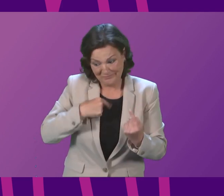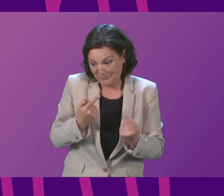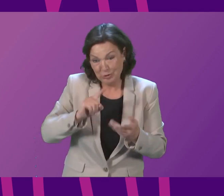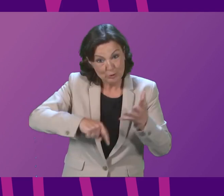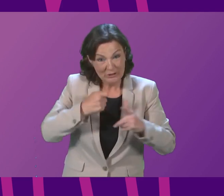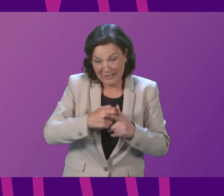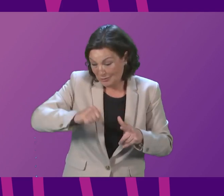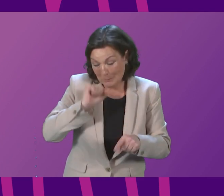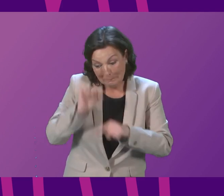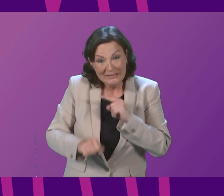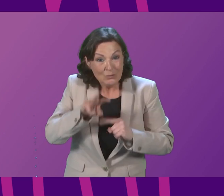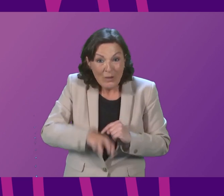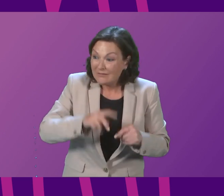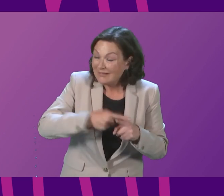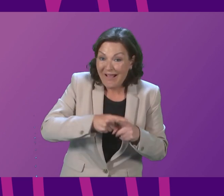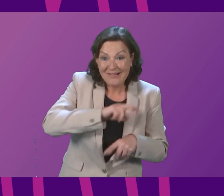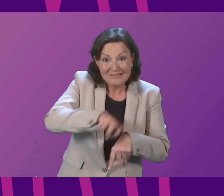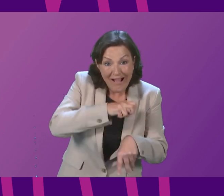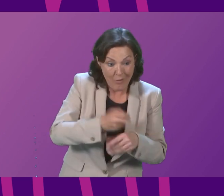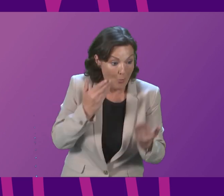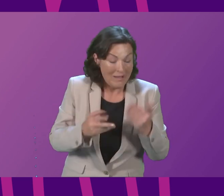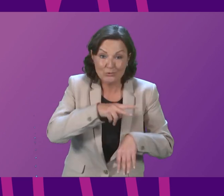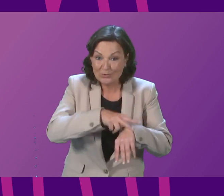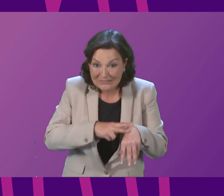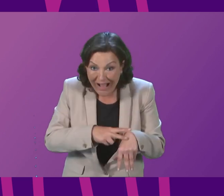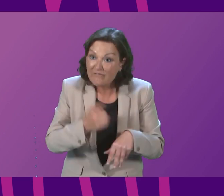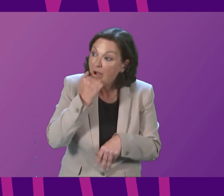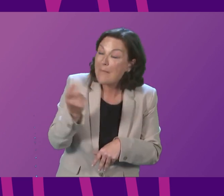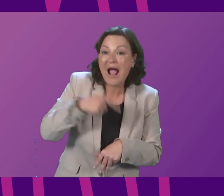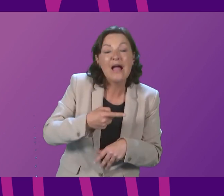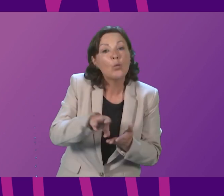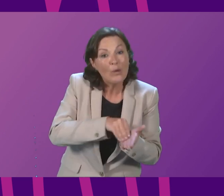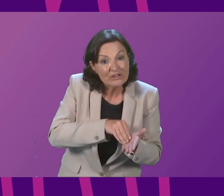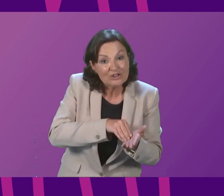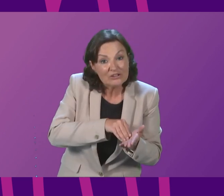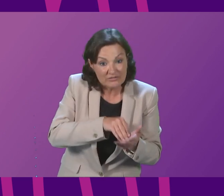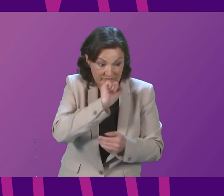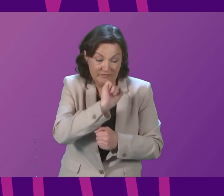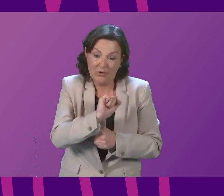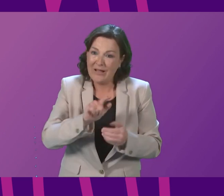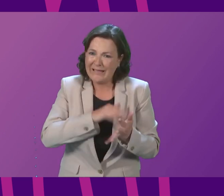Lastly, Douglas Ross should really stop—there is a real desperation at the heart of his approach to independence.